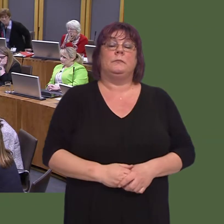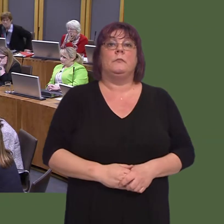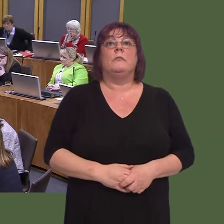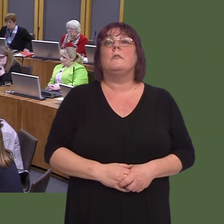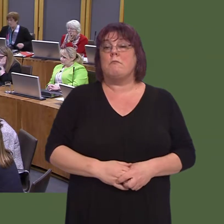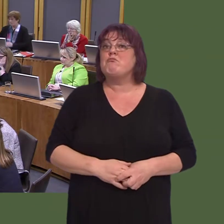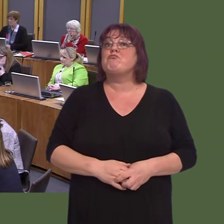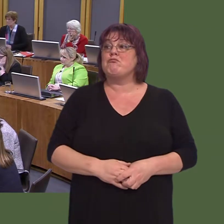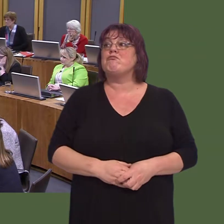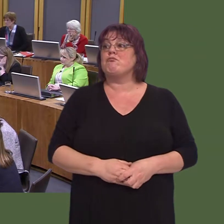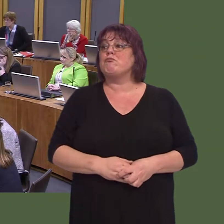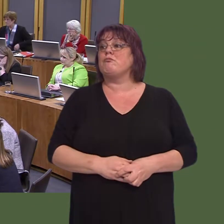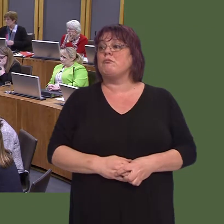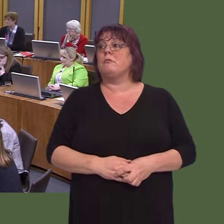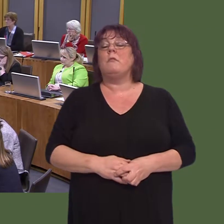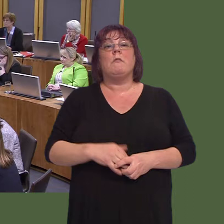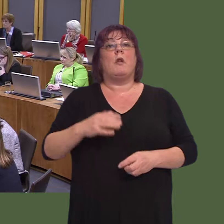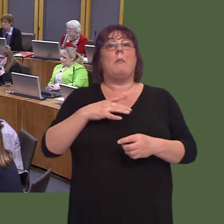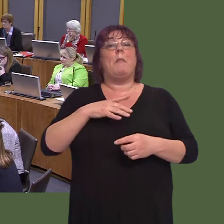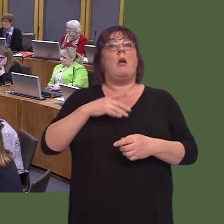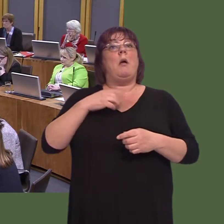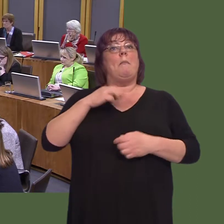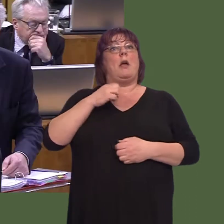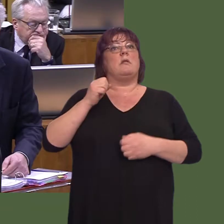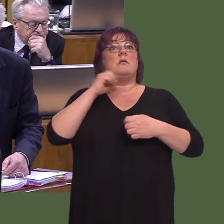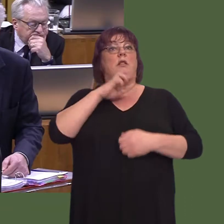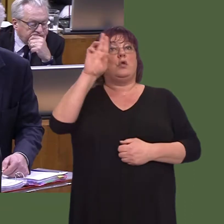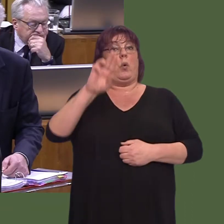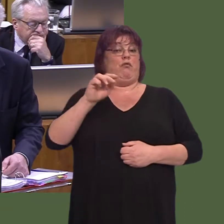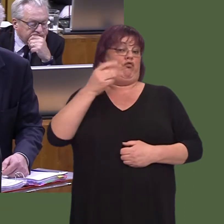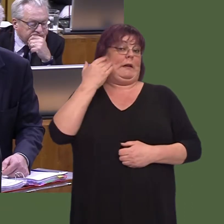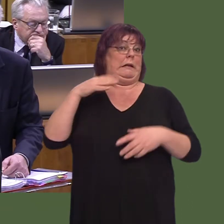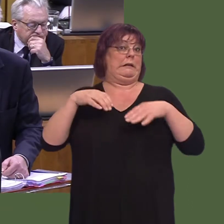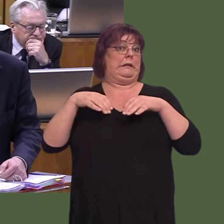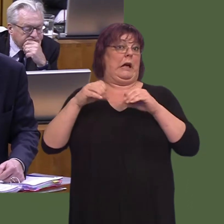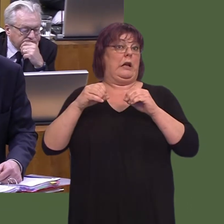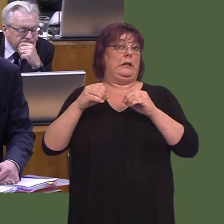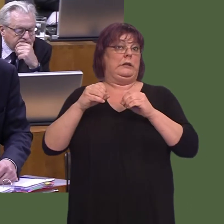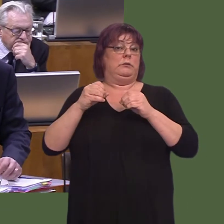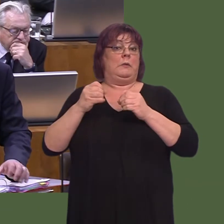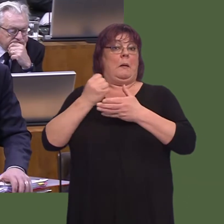I'm more than happy to pursue that. My own son's school introduced cashless payments this term, which I have to say, saved on scrambling